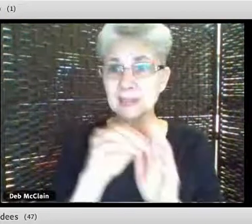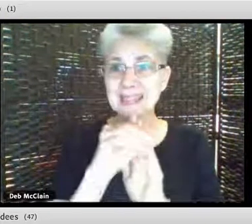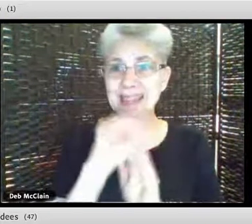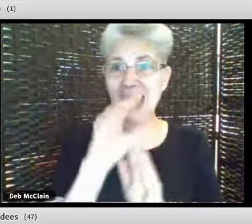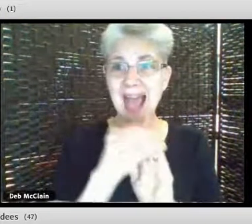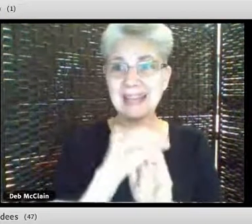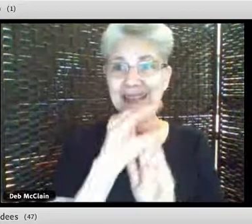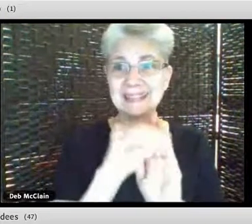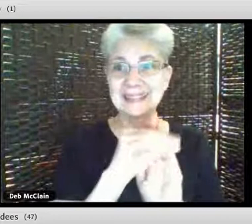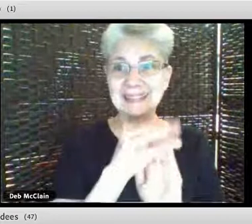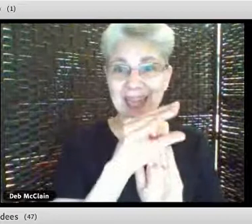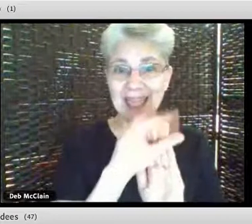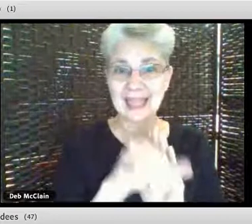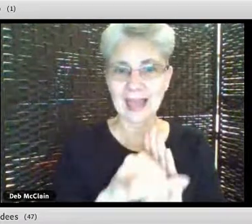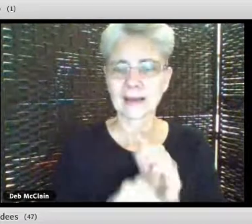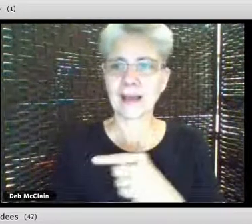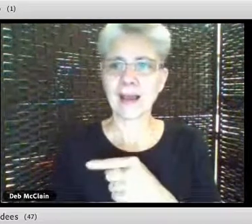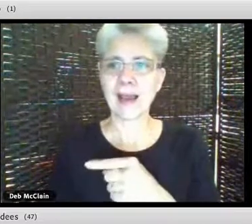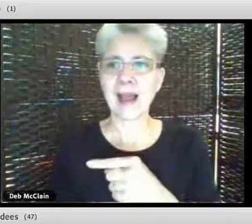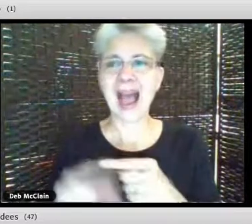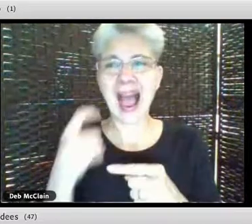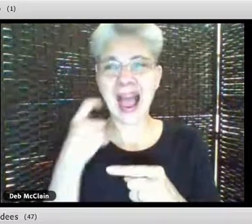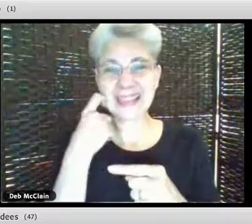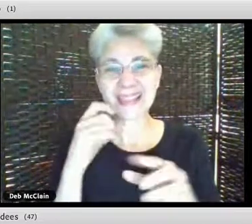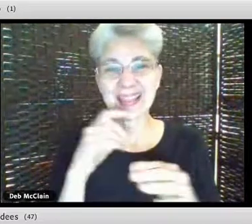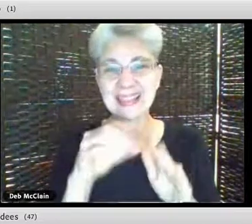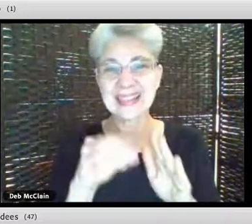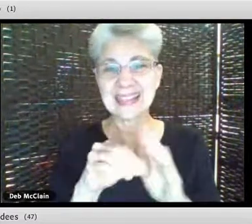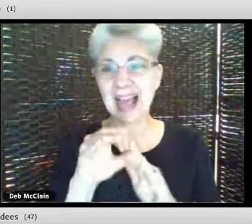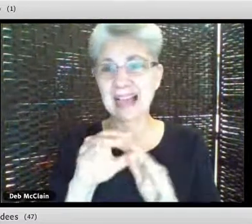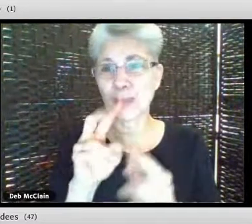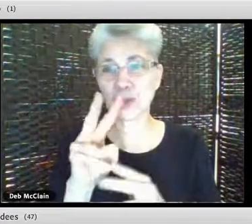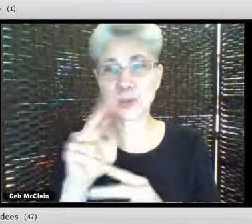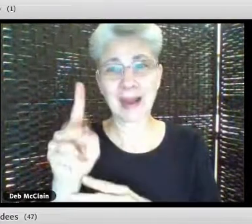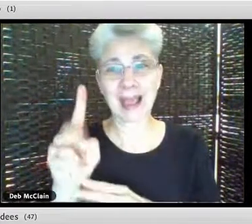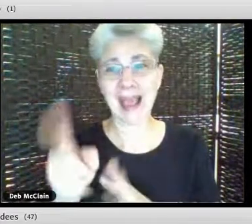Back to My Drive -- is Google Slide. Let me click on that real quick.